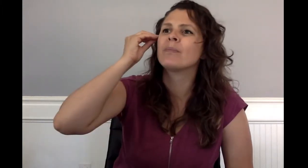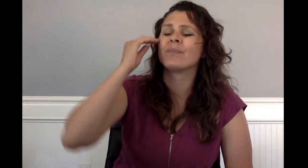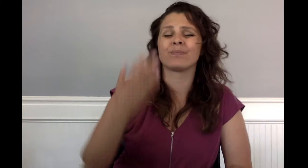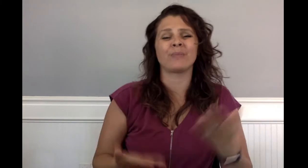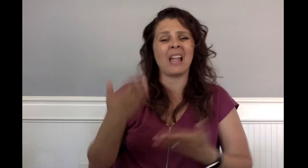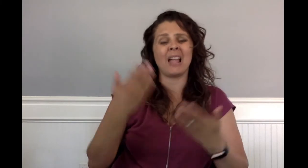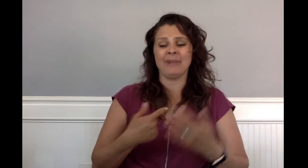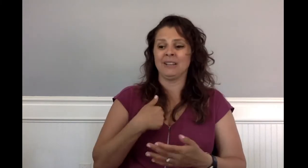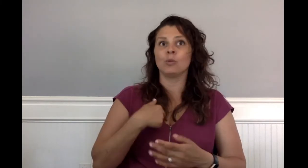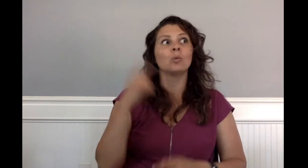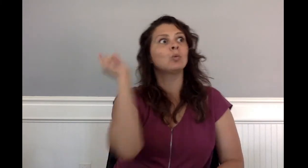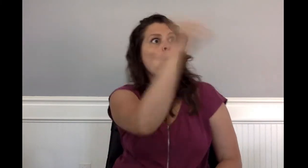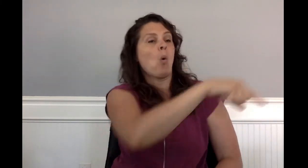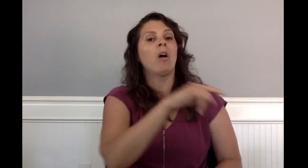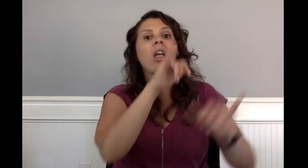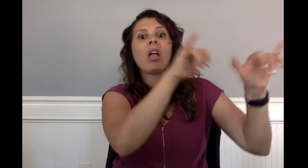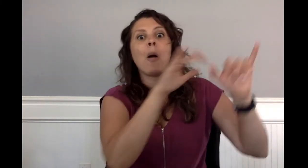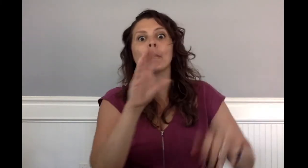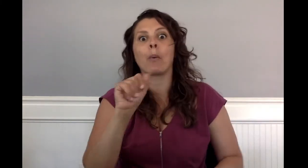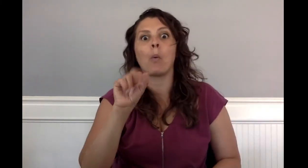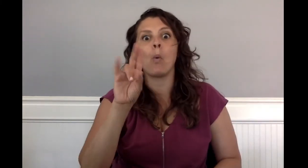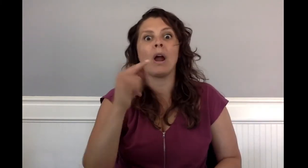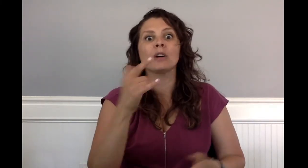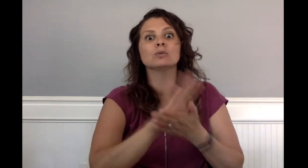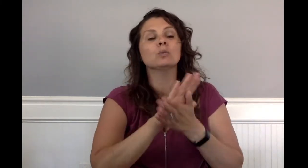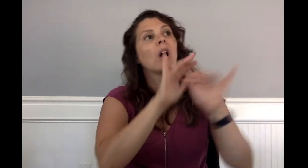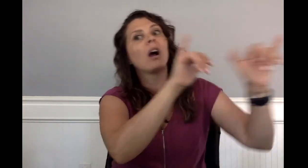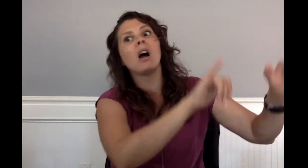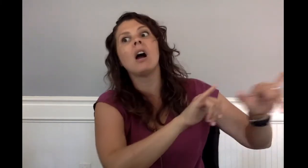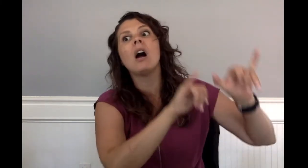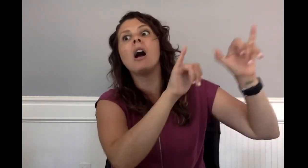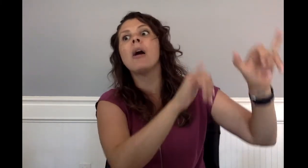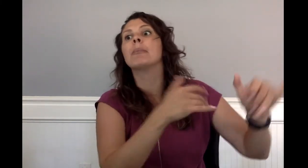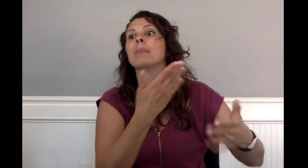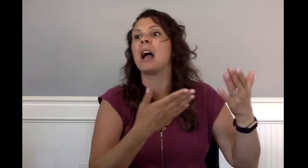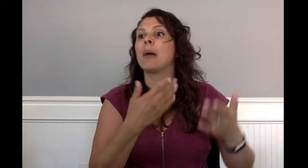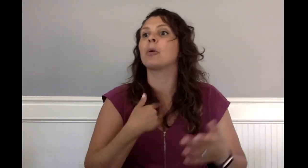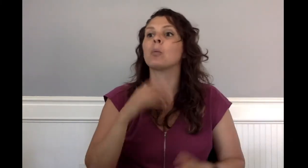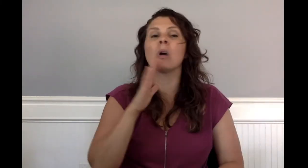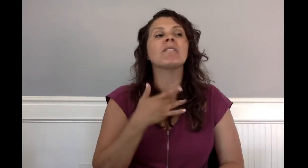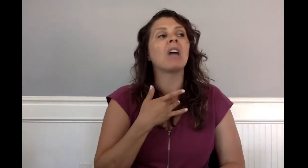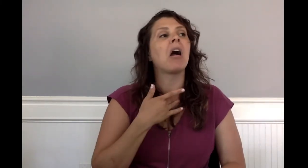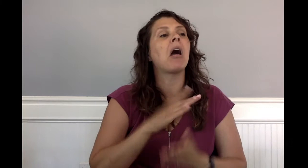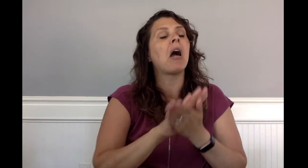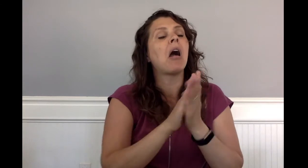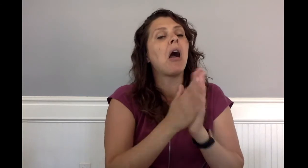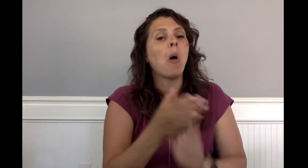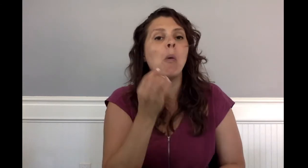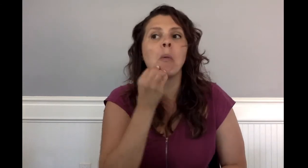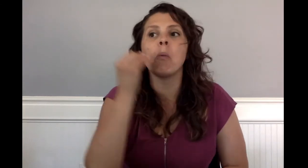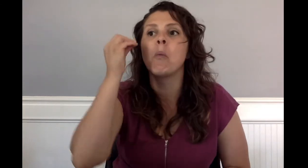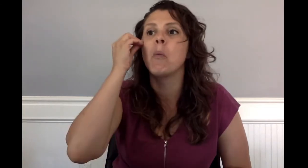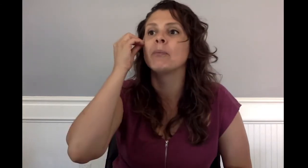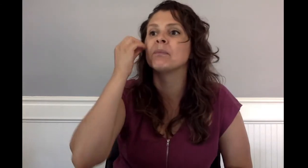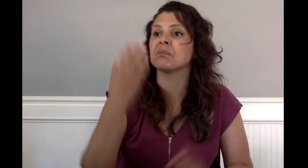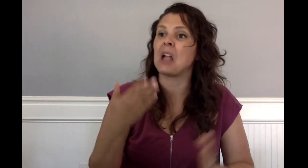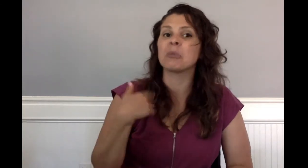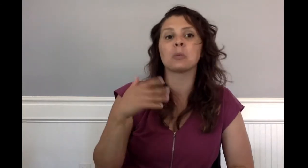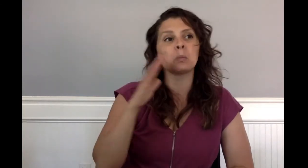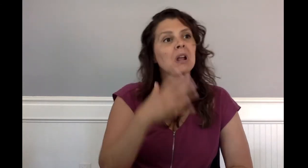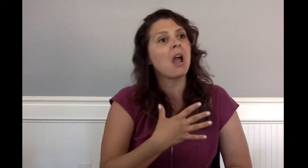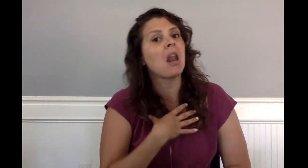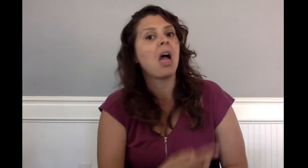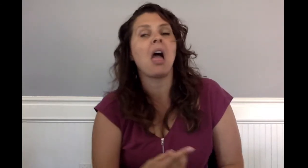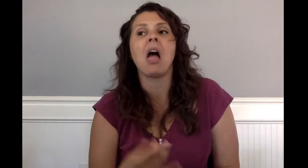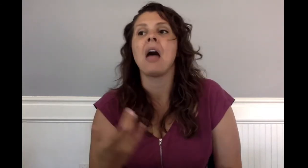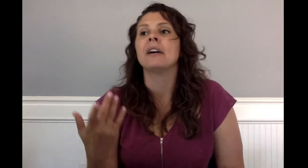So maybe the boarding school will one day feel like home. Maybe I will like it—